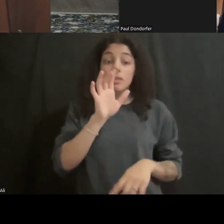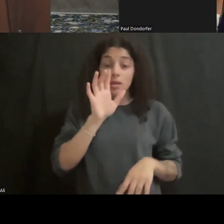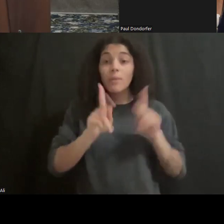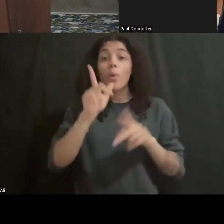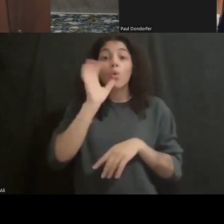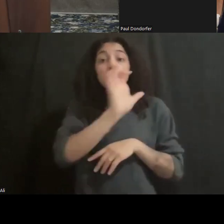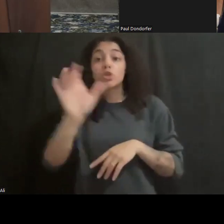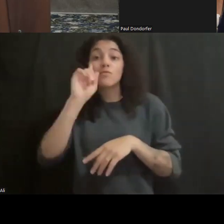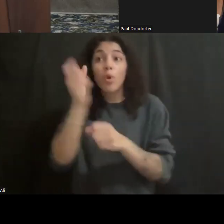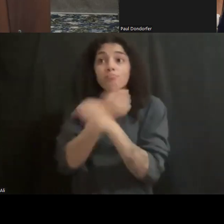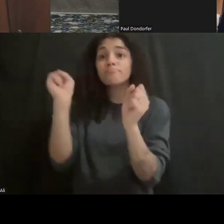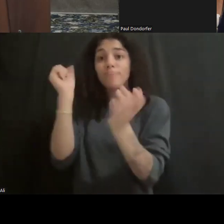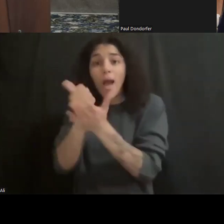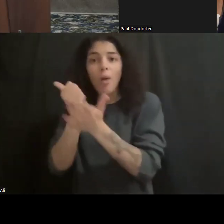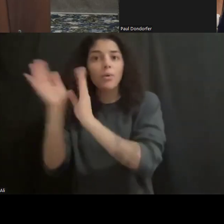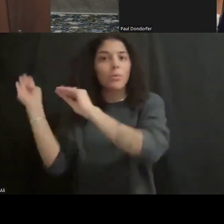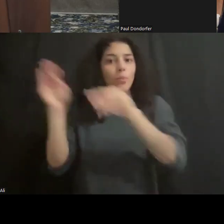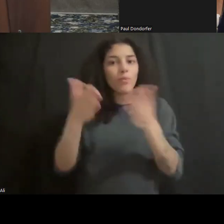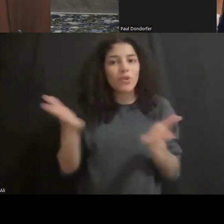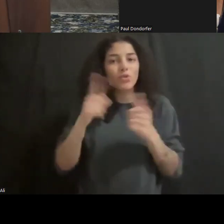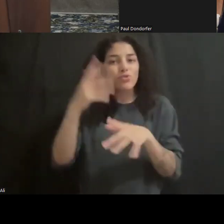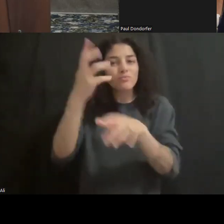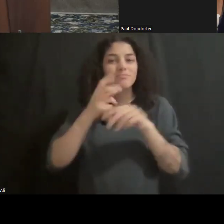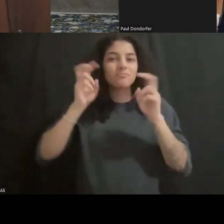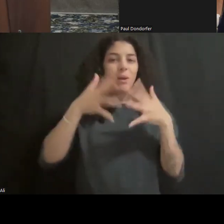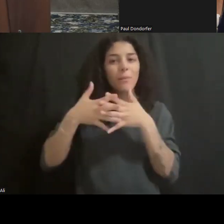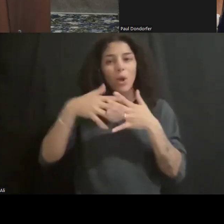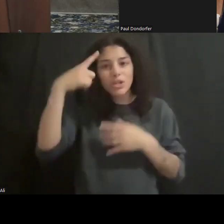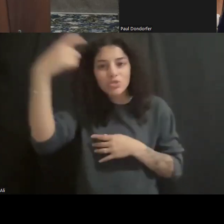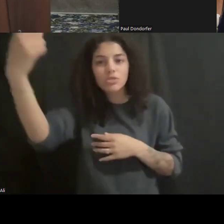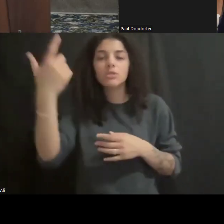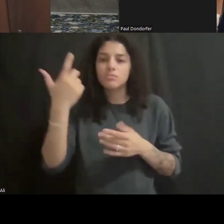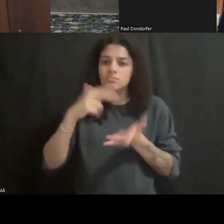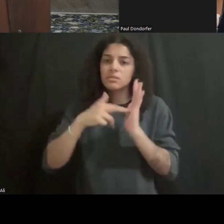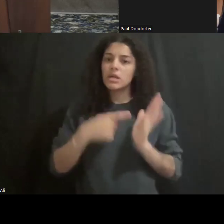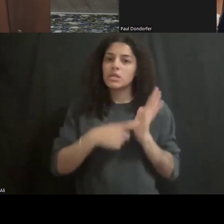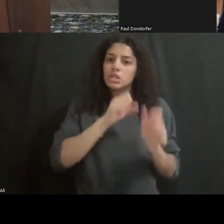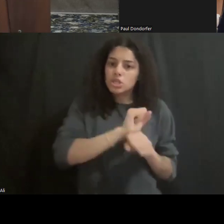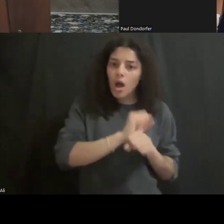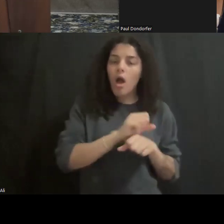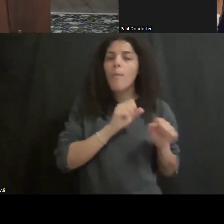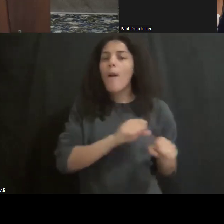dream happens by having a job and the ability to work for a better future Federal laws laws